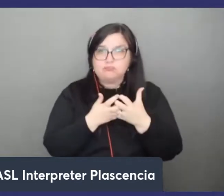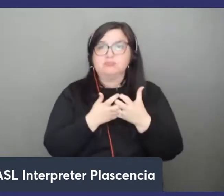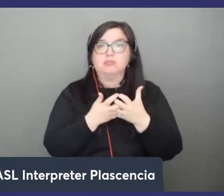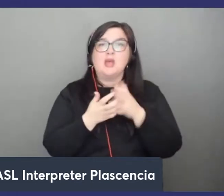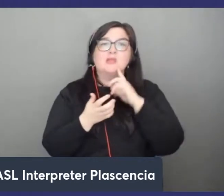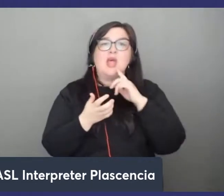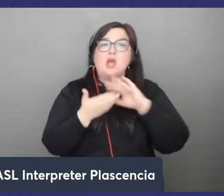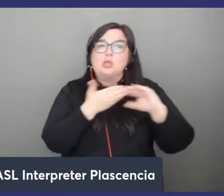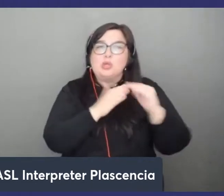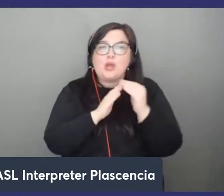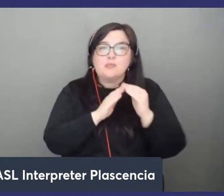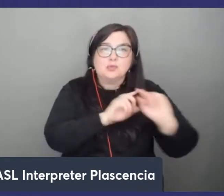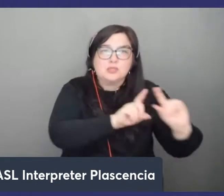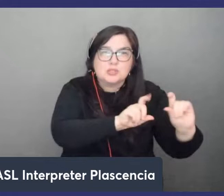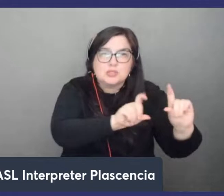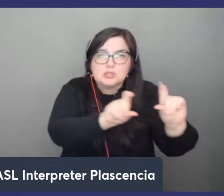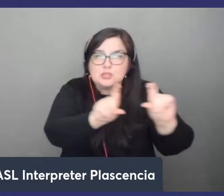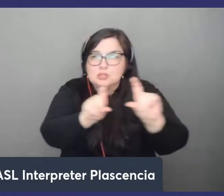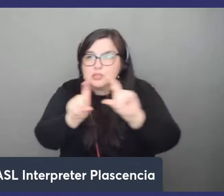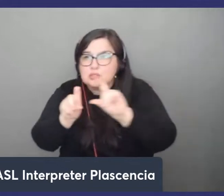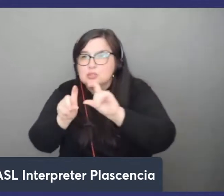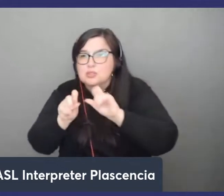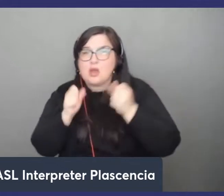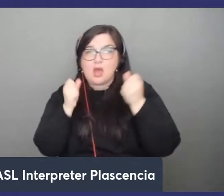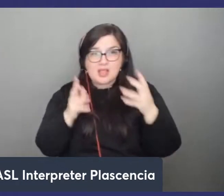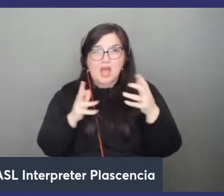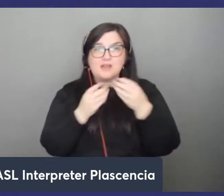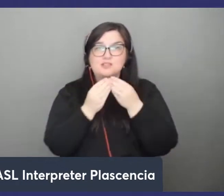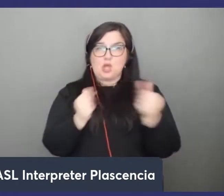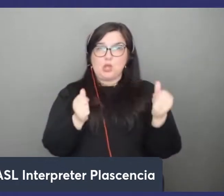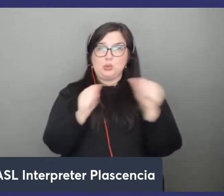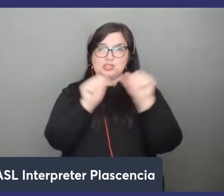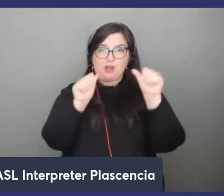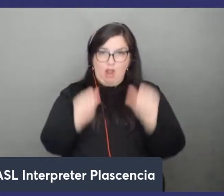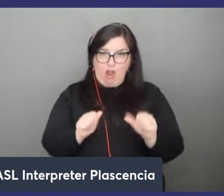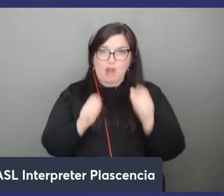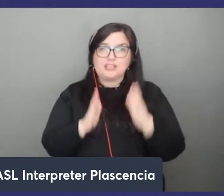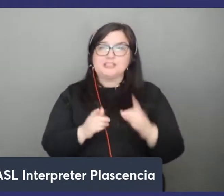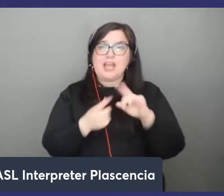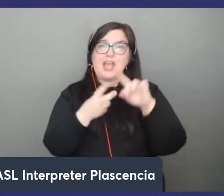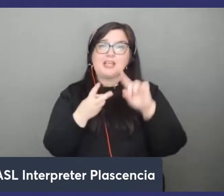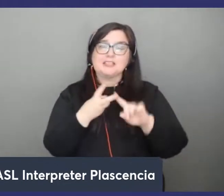serving a lot of our solutions architects and game developers out there to see how